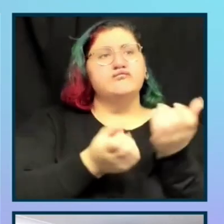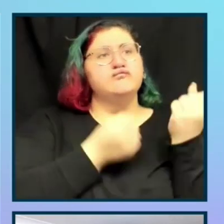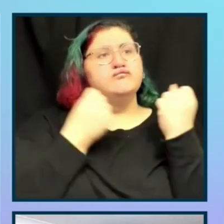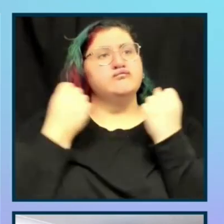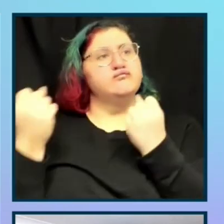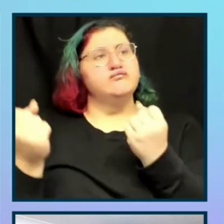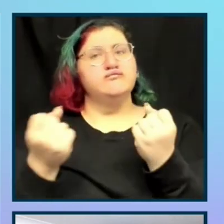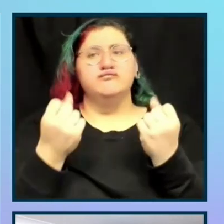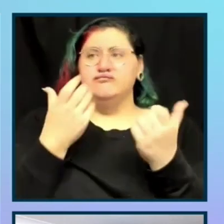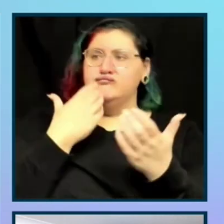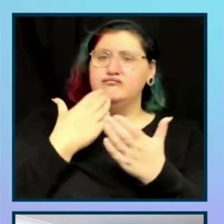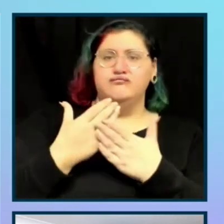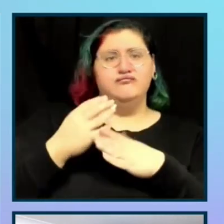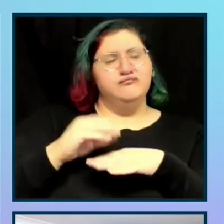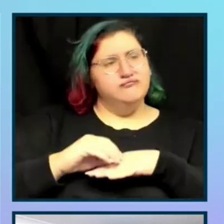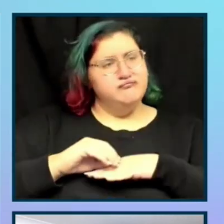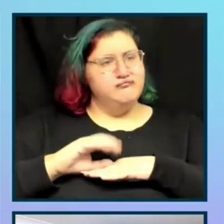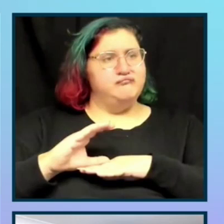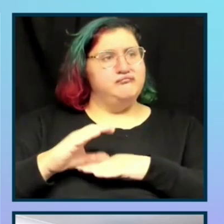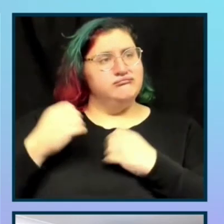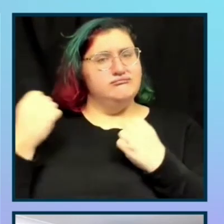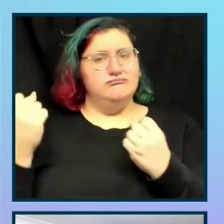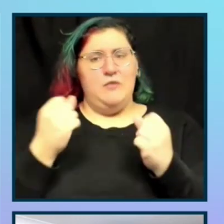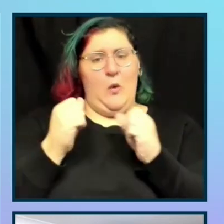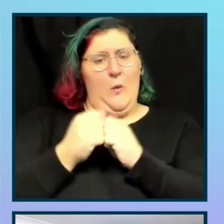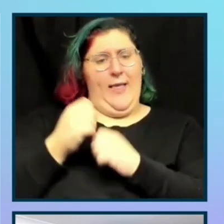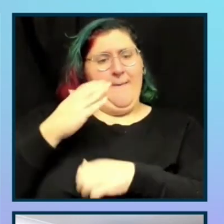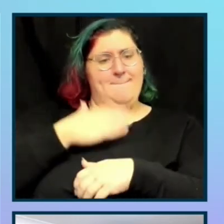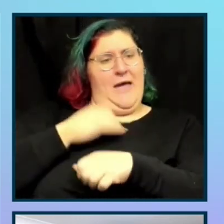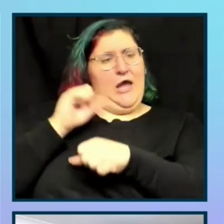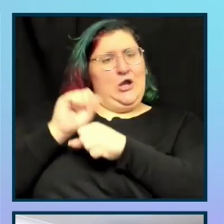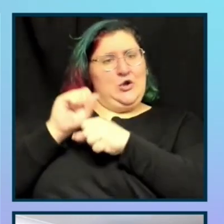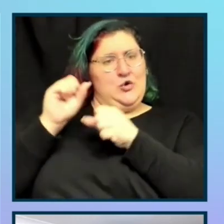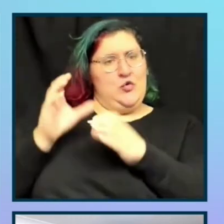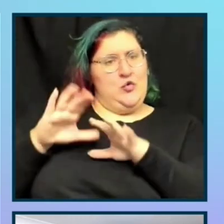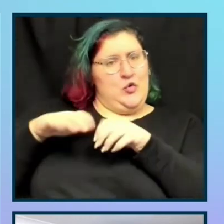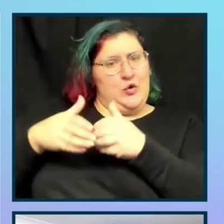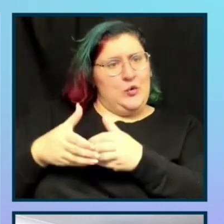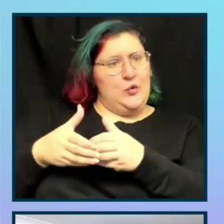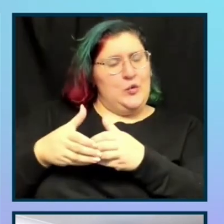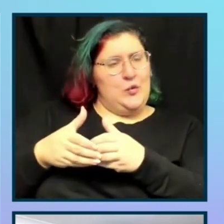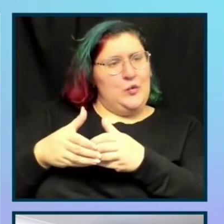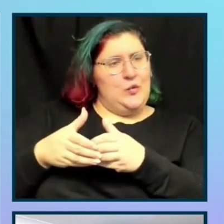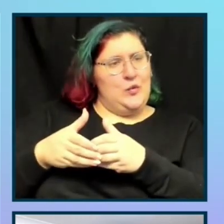the three other people on the stations around me. And we sailed right through the middle of a couple of ships,